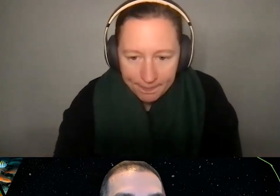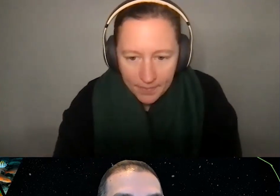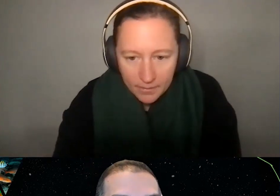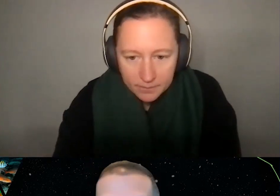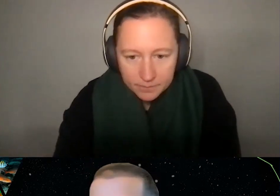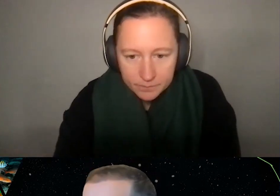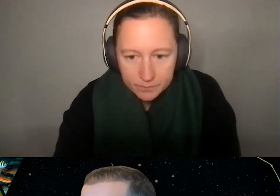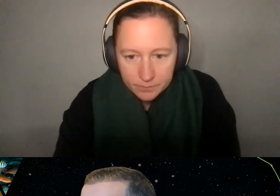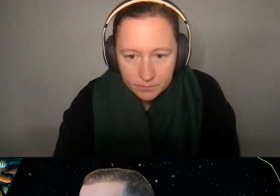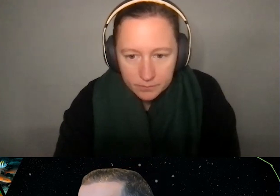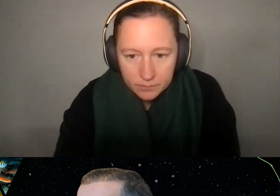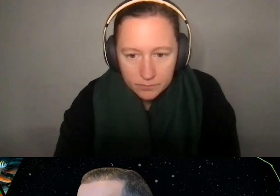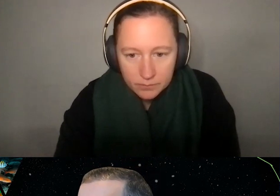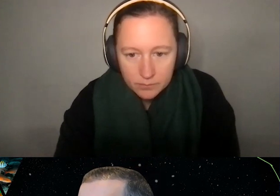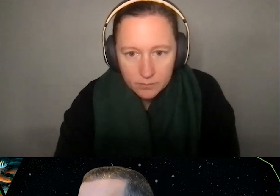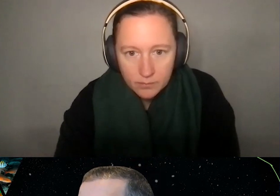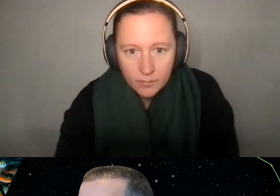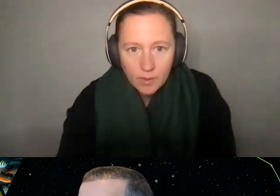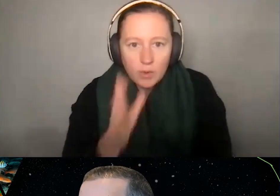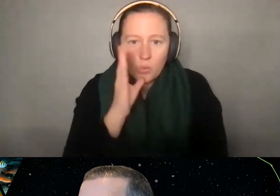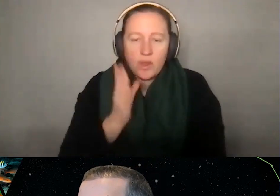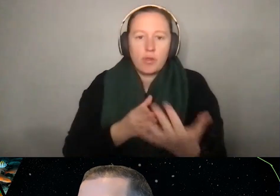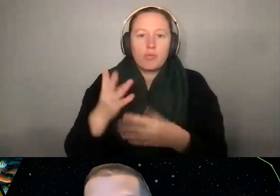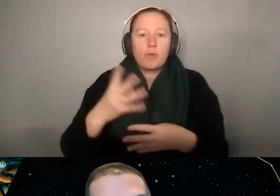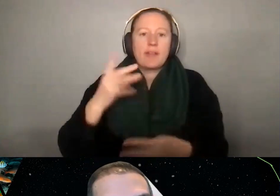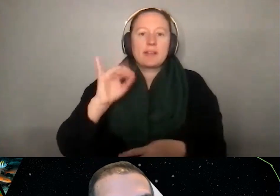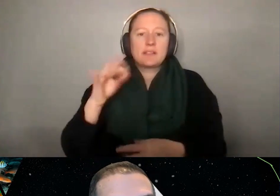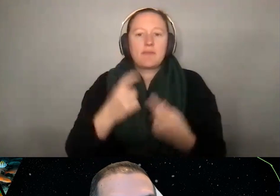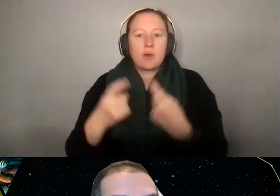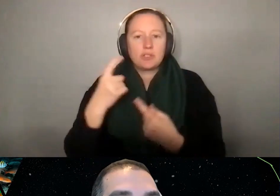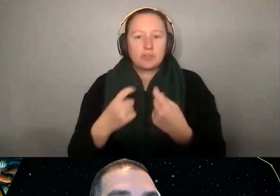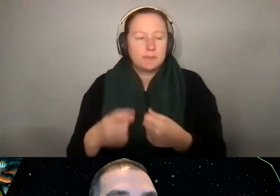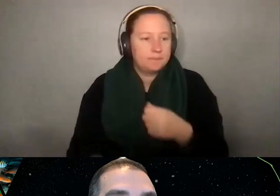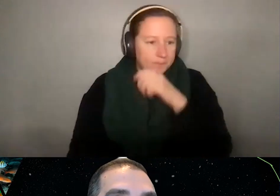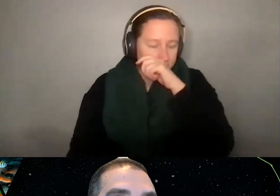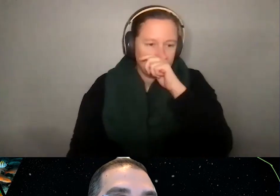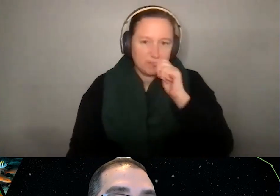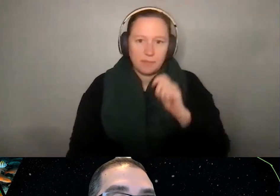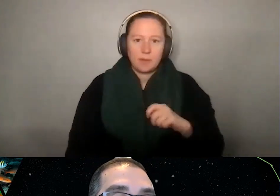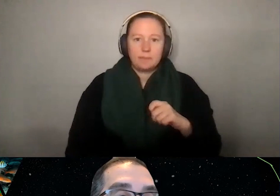the list here until we run out of time. The first question is,